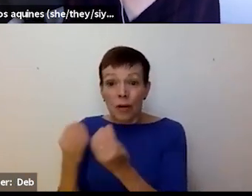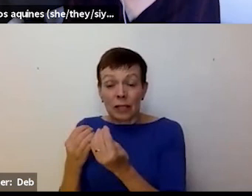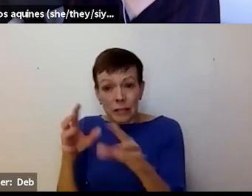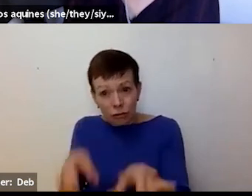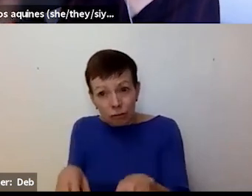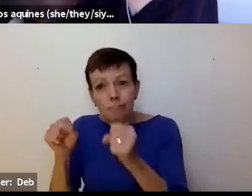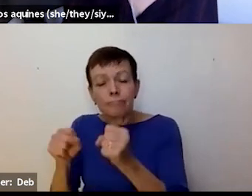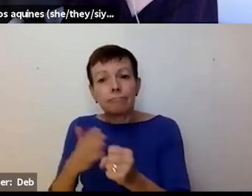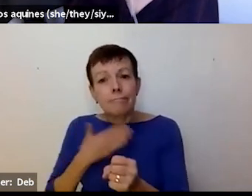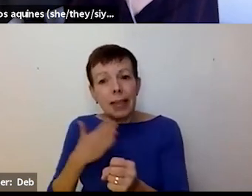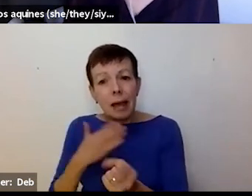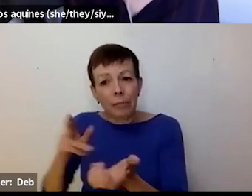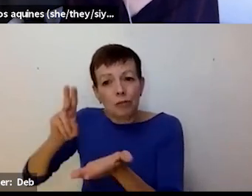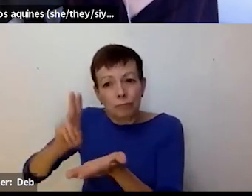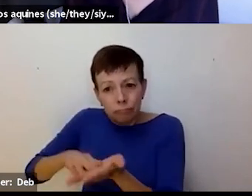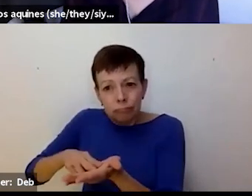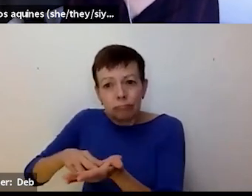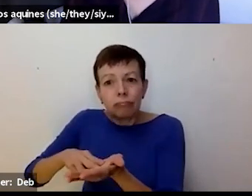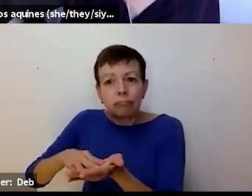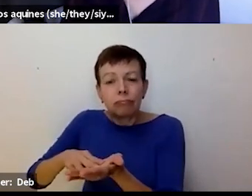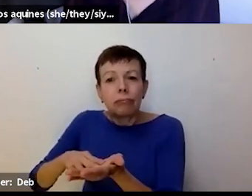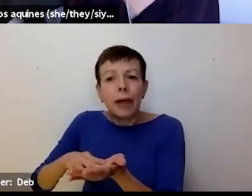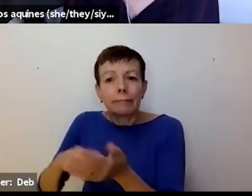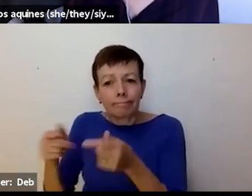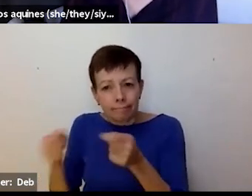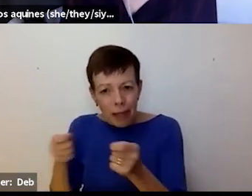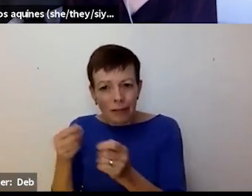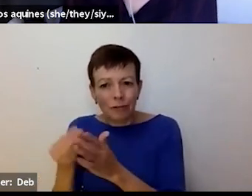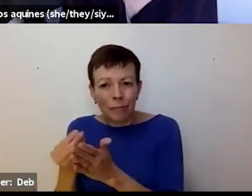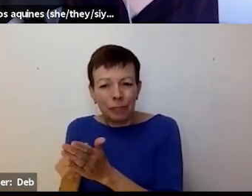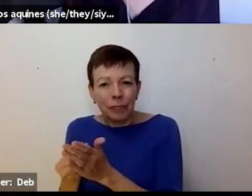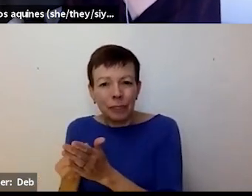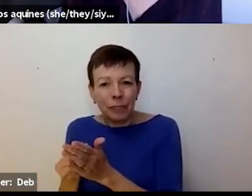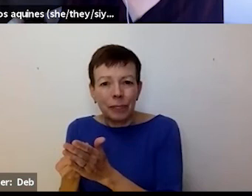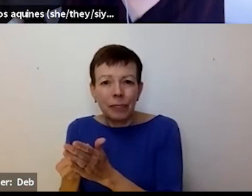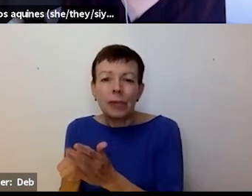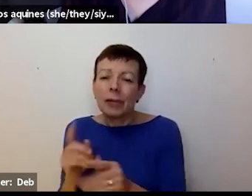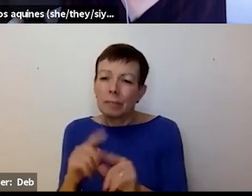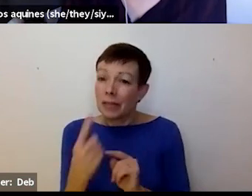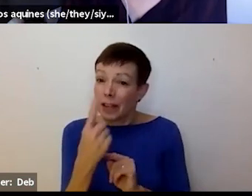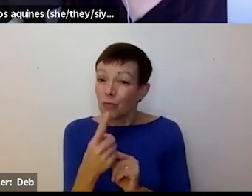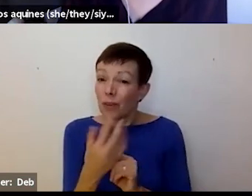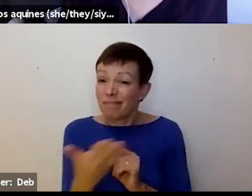and co-write with us. But that’s, that's one of the things that has changed. Final thought.